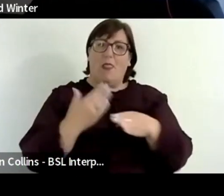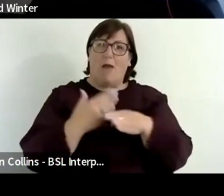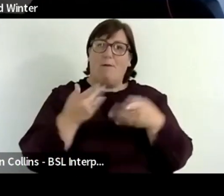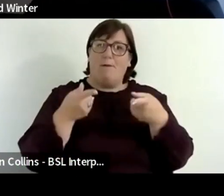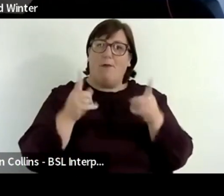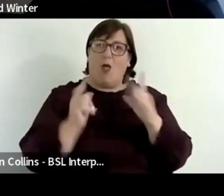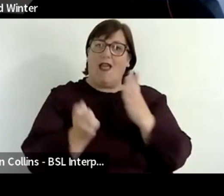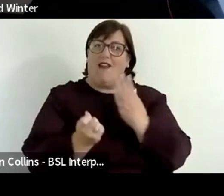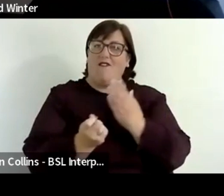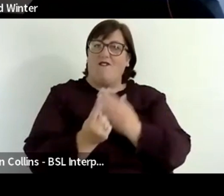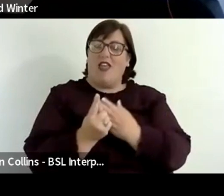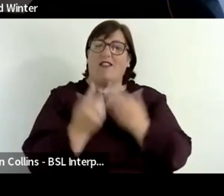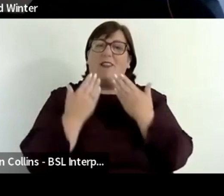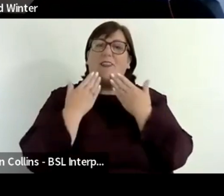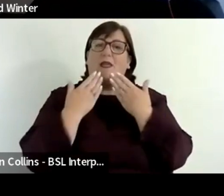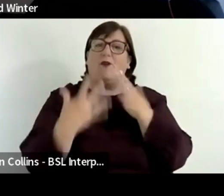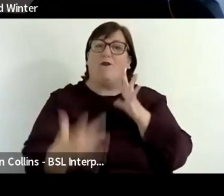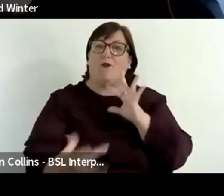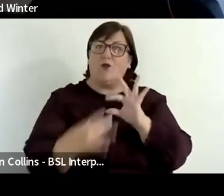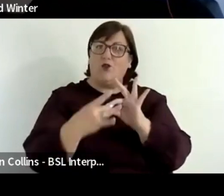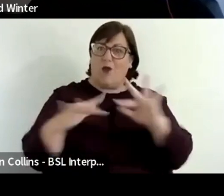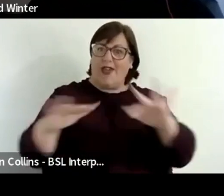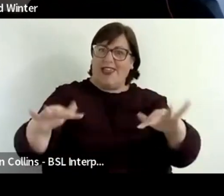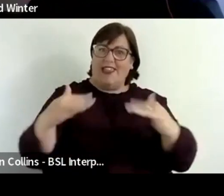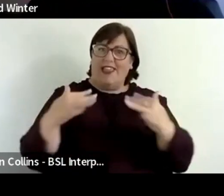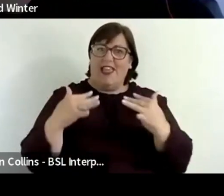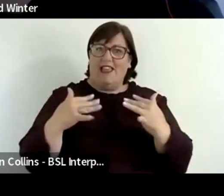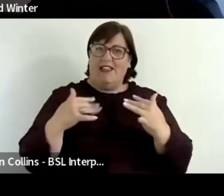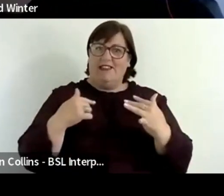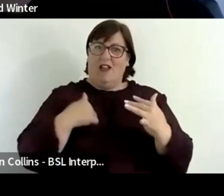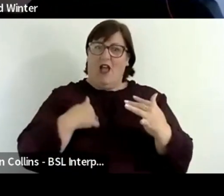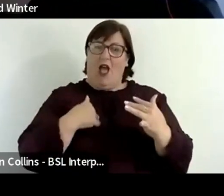I'm your host, Rele, sounds like Pele, with an "r".